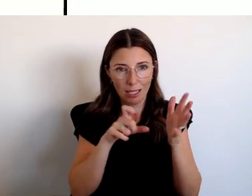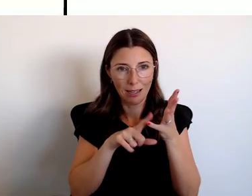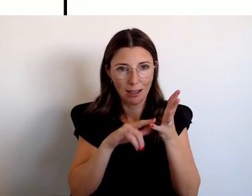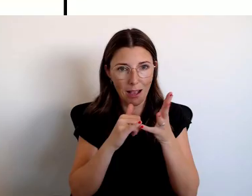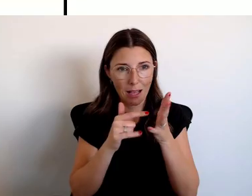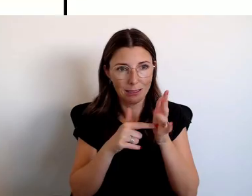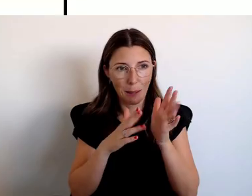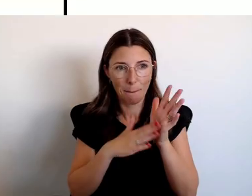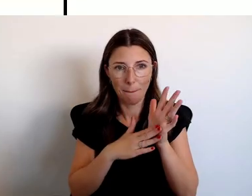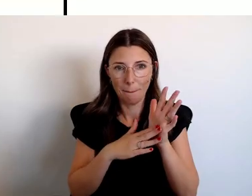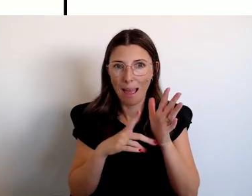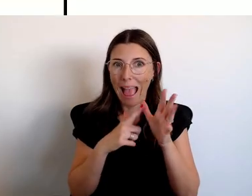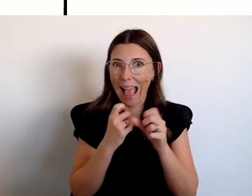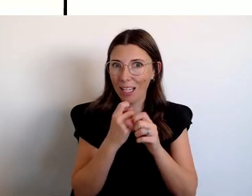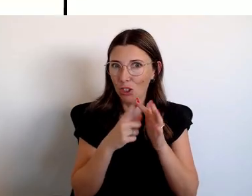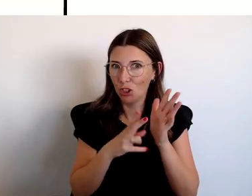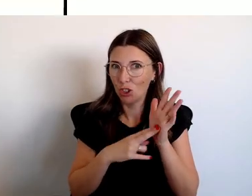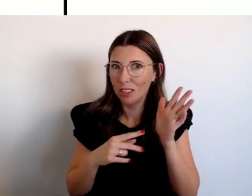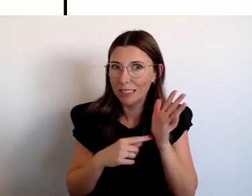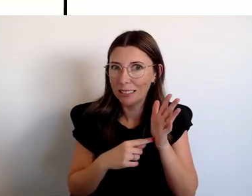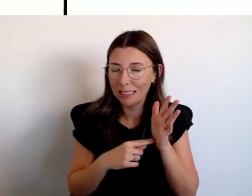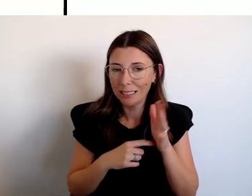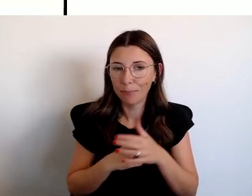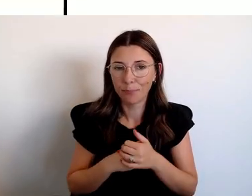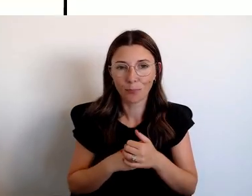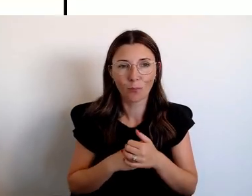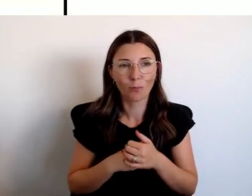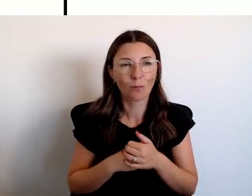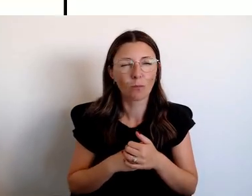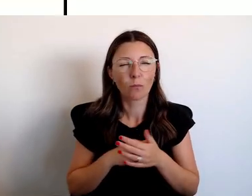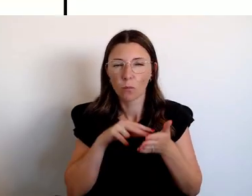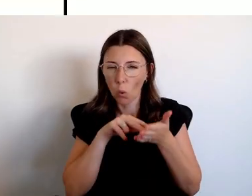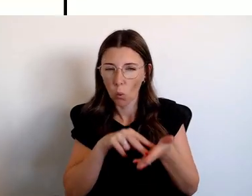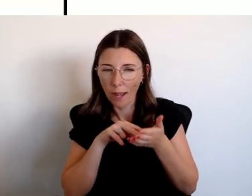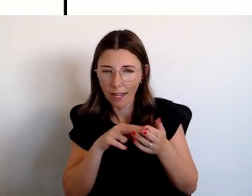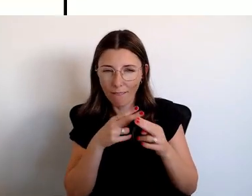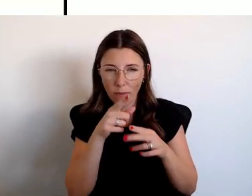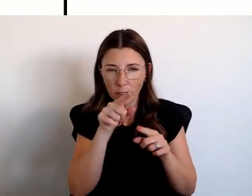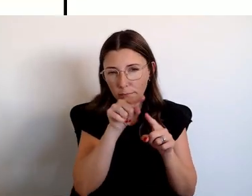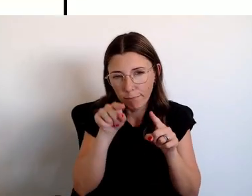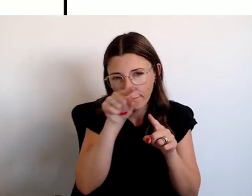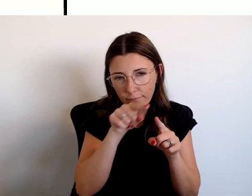We'll just wait for this one to load. And this is sort of the real-time amount of time it takes for it to happen.